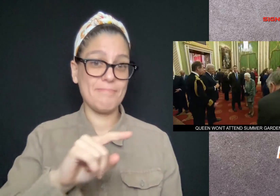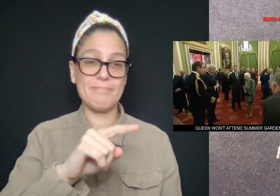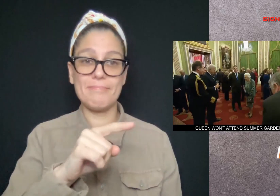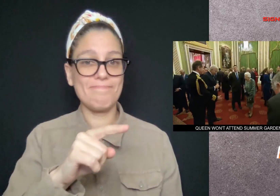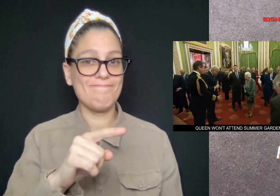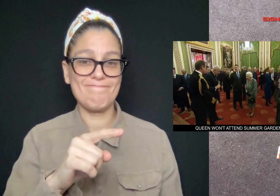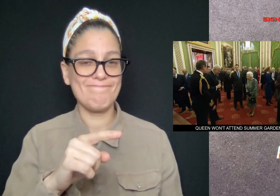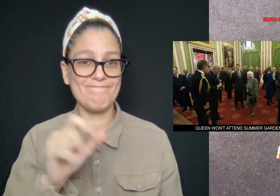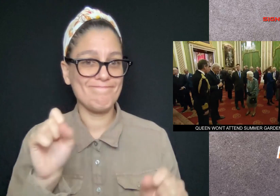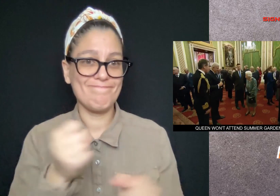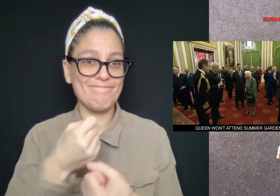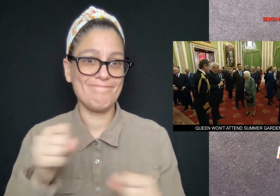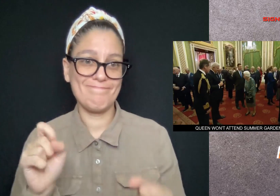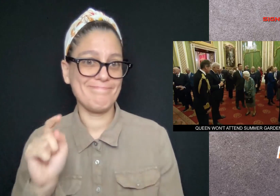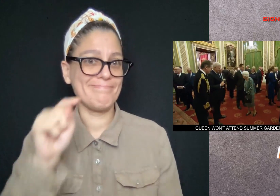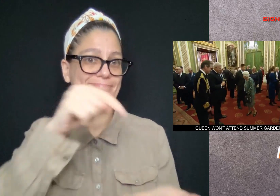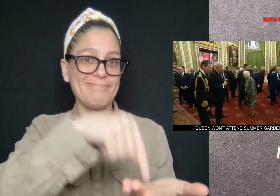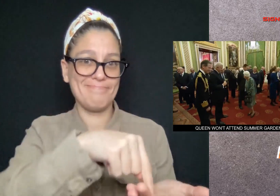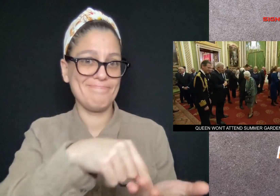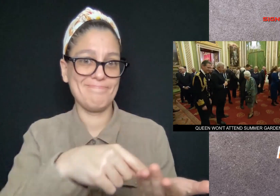but Queen Elizabeth II will not be there